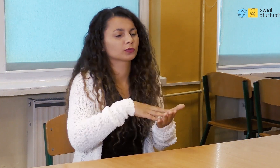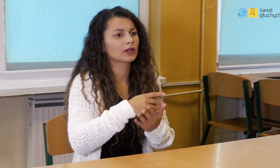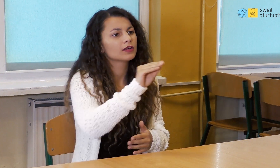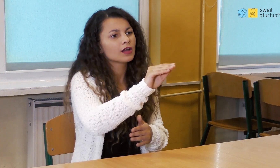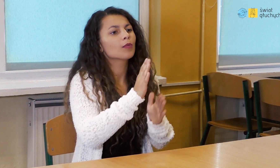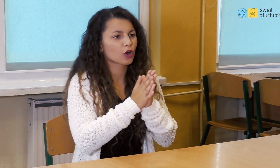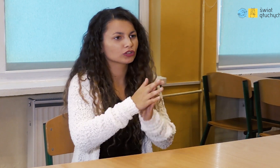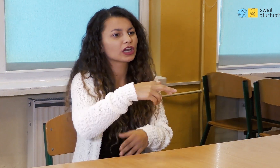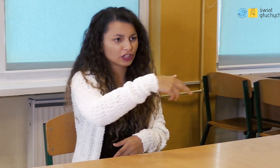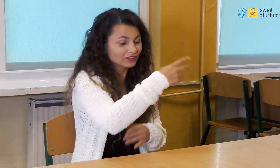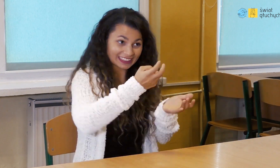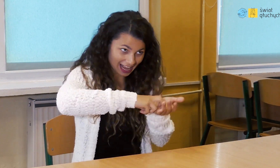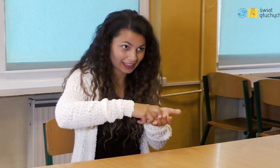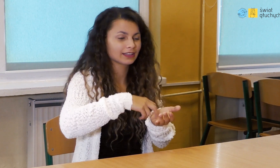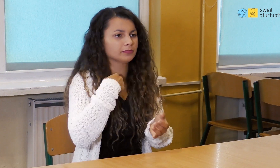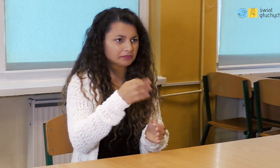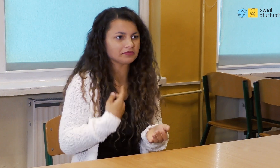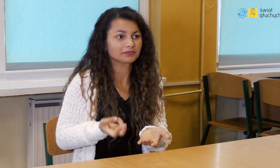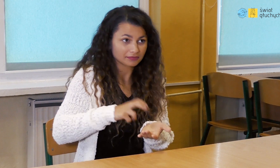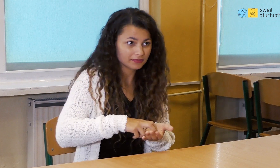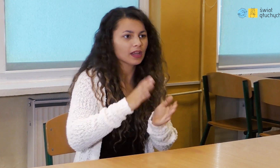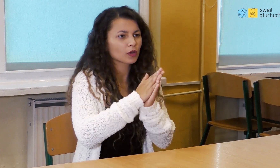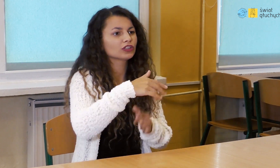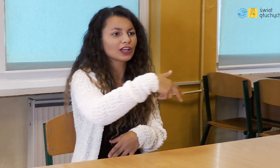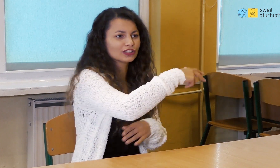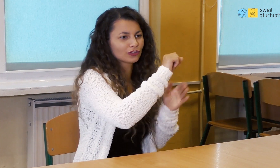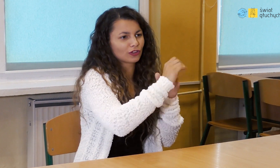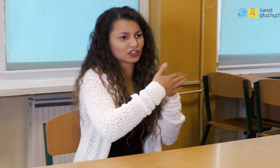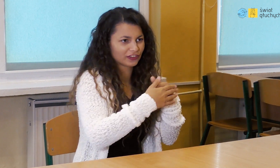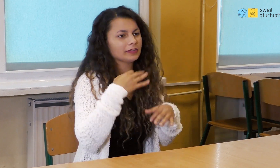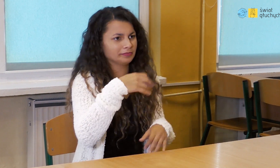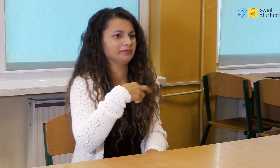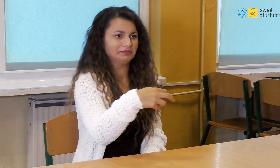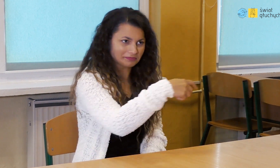For example: "Please stand up and go." So I stood up. "Please go to the door." I went.